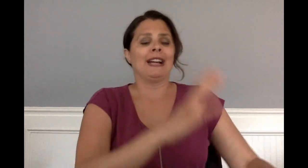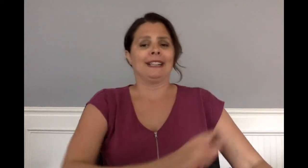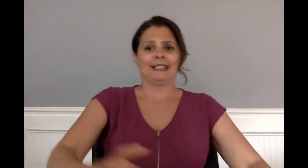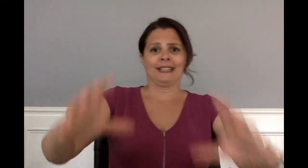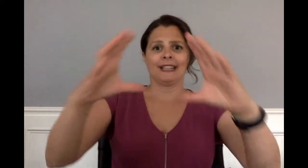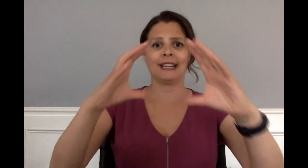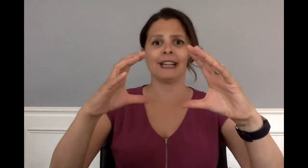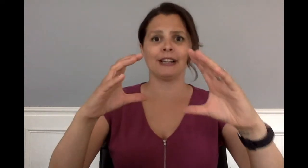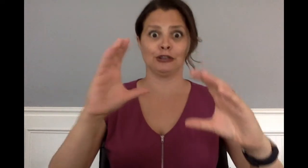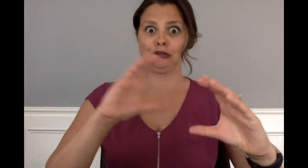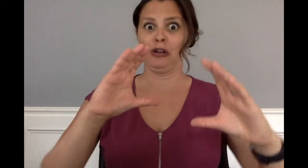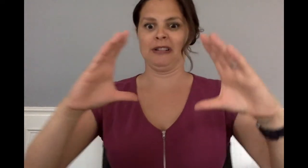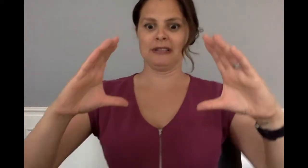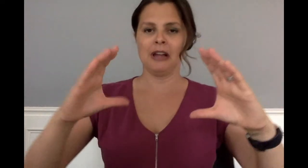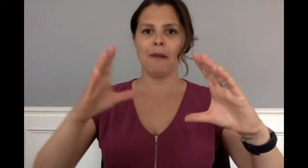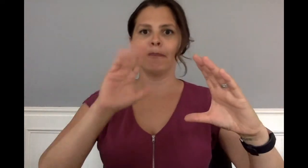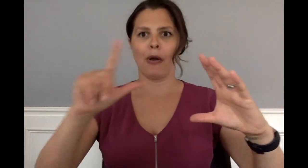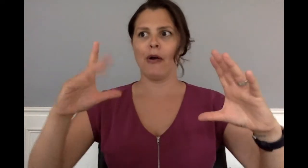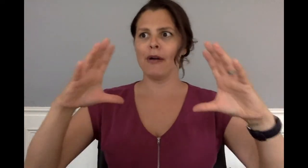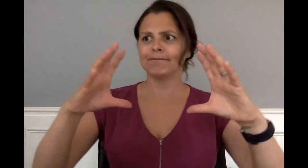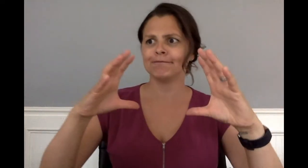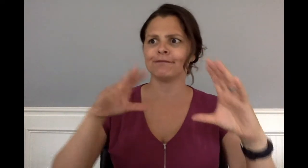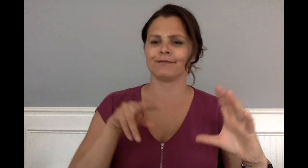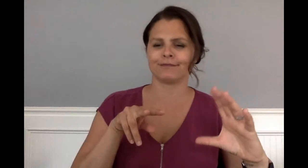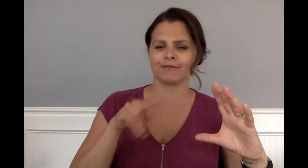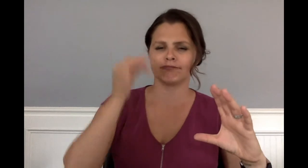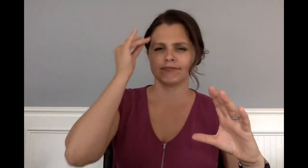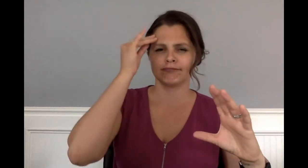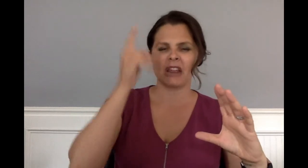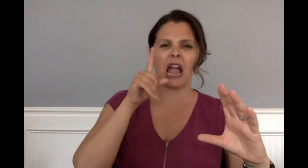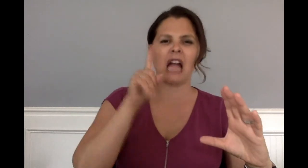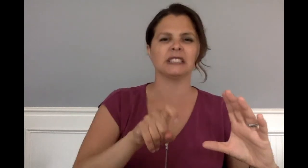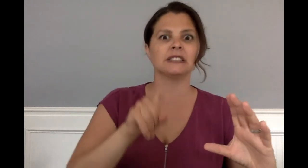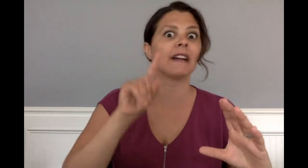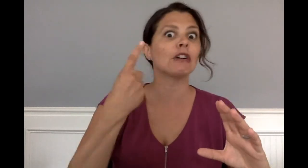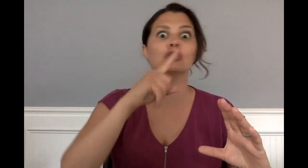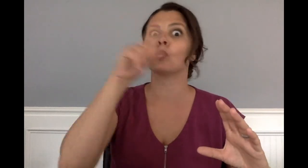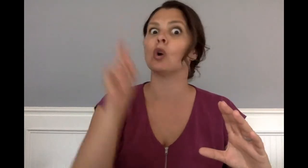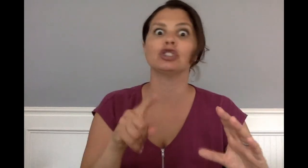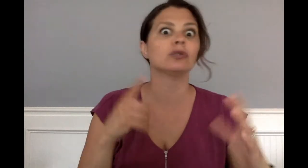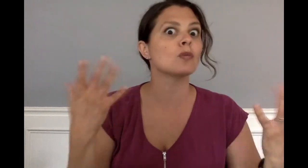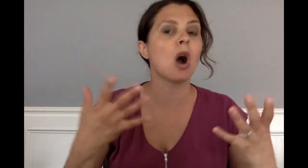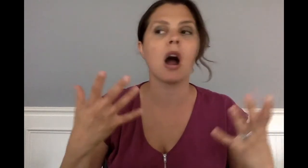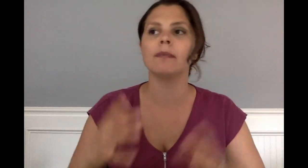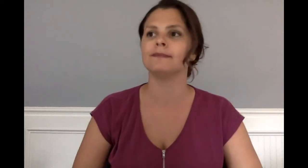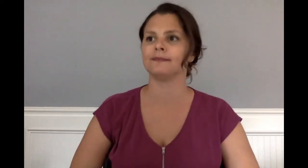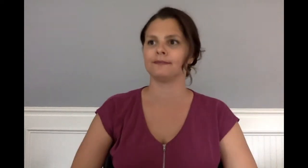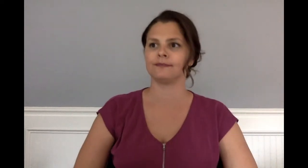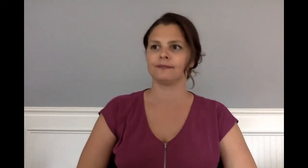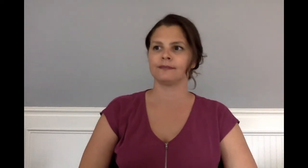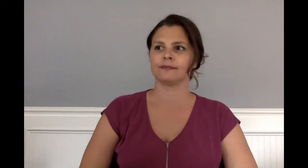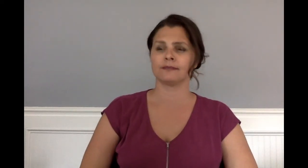He picked up the Magic Black Ball. He asked his first question.